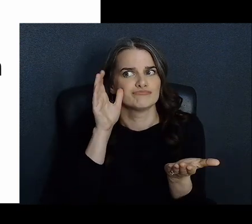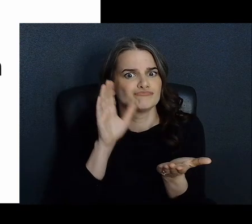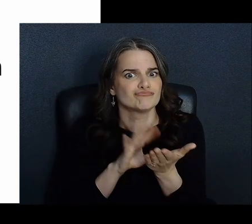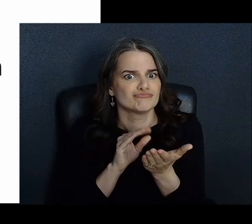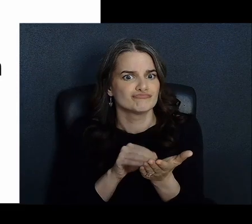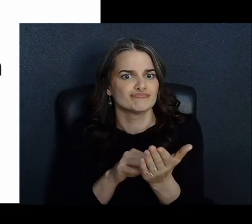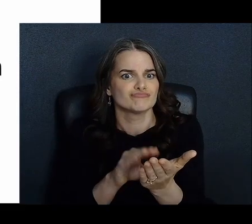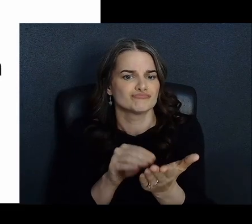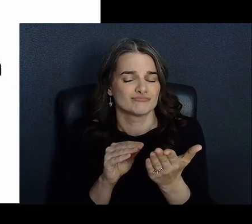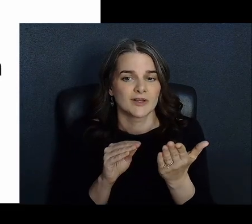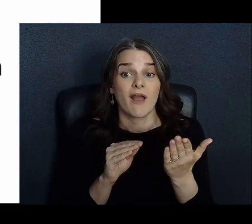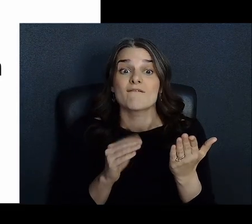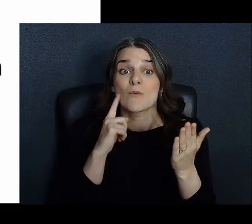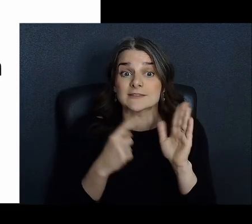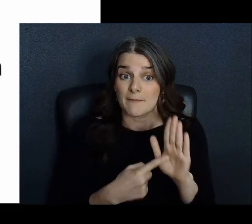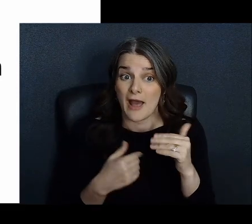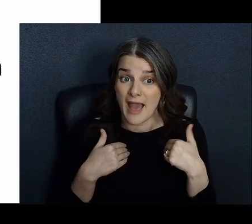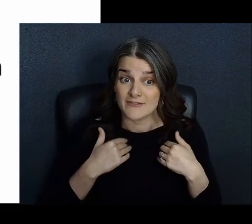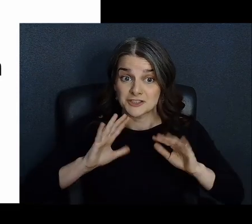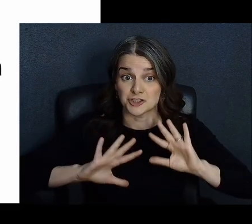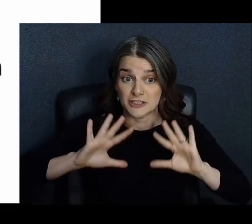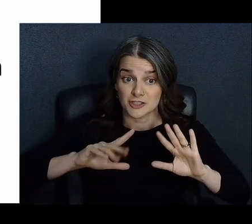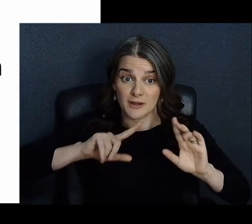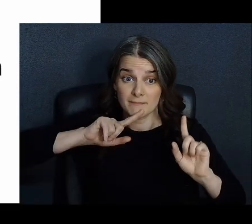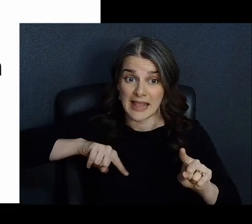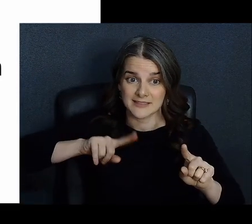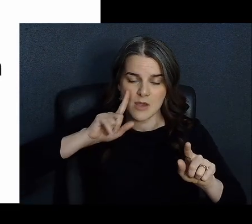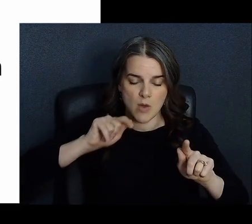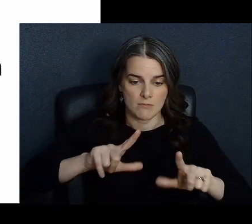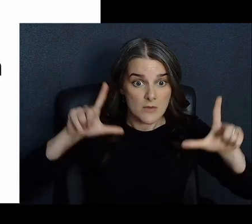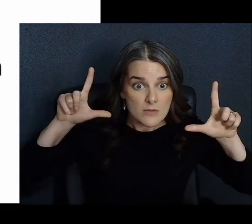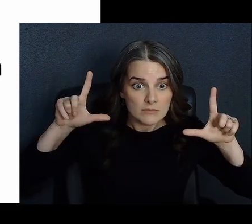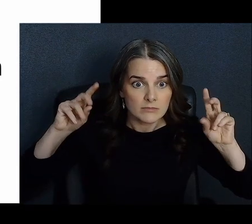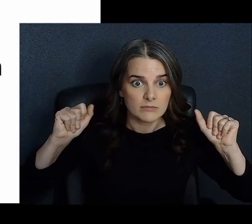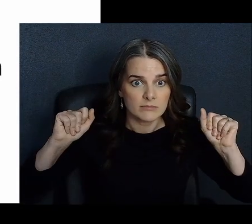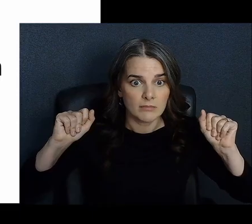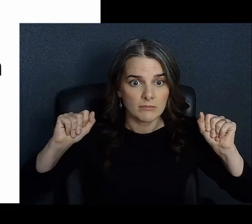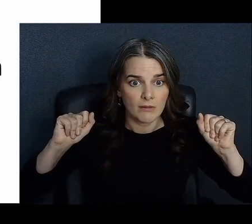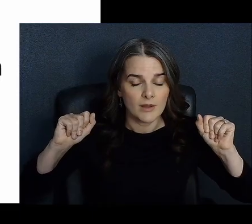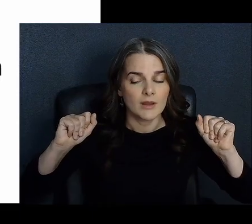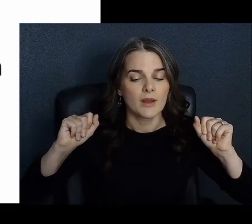that will enable magnification very quickly and to the custom